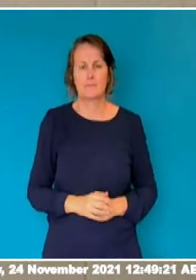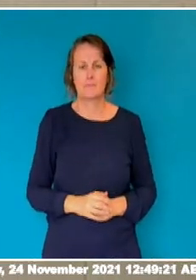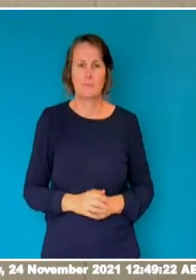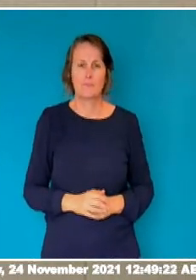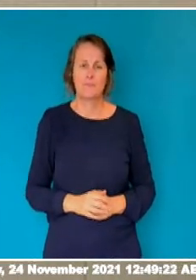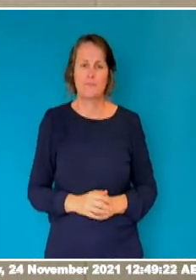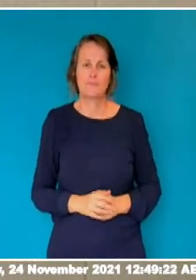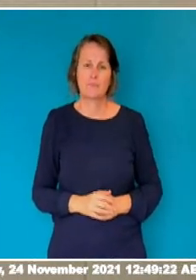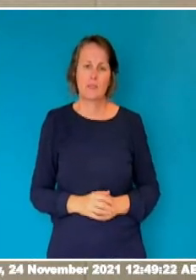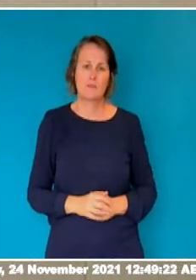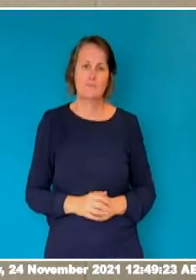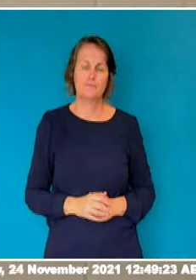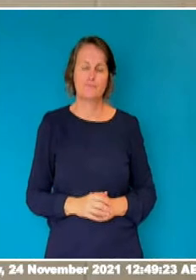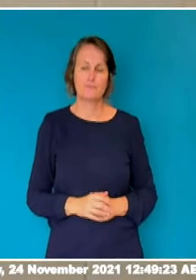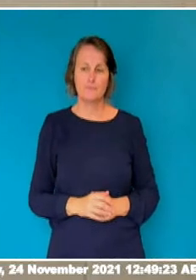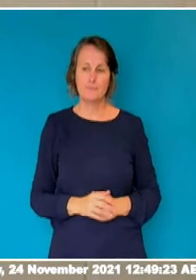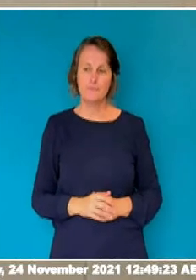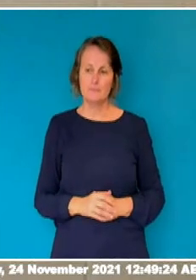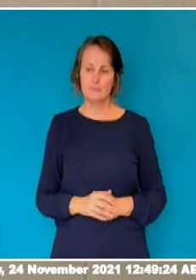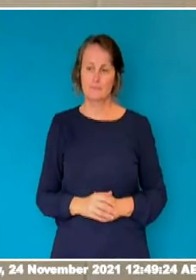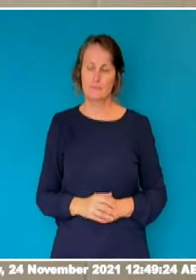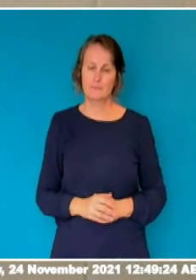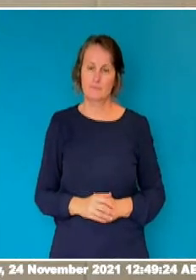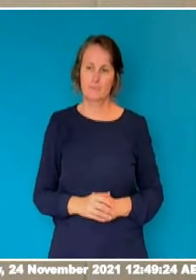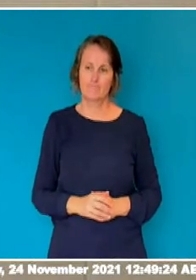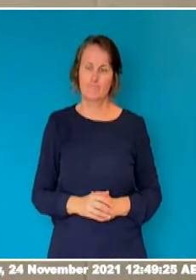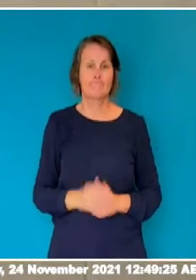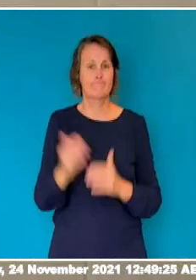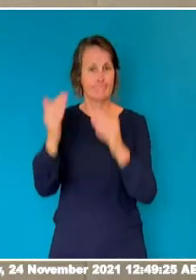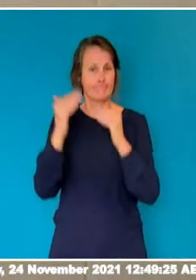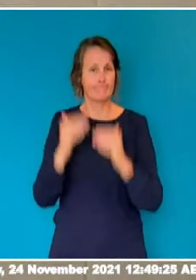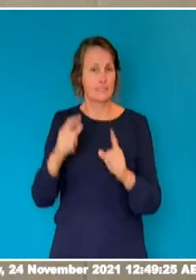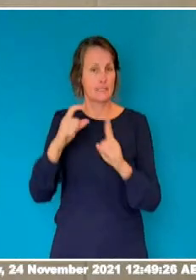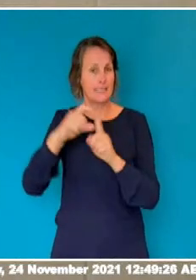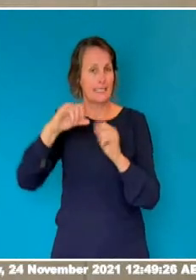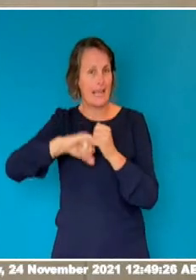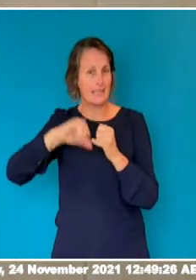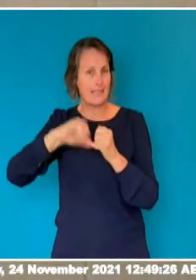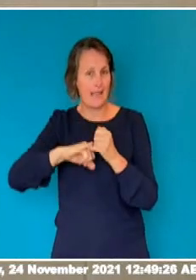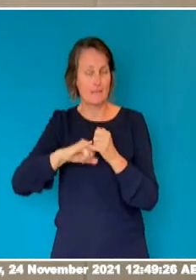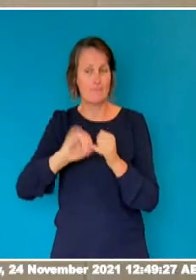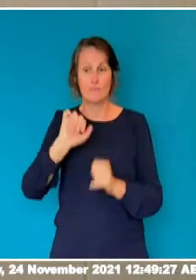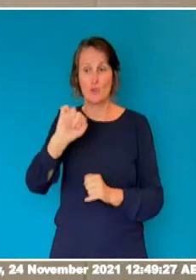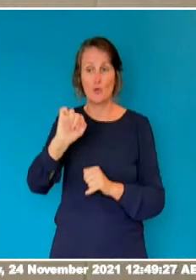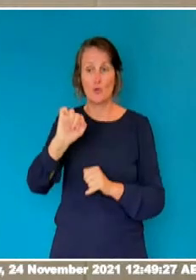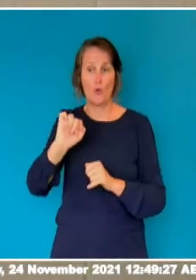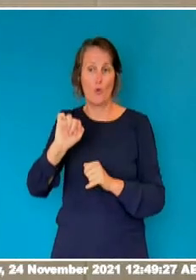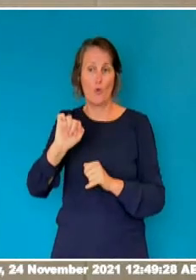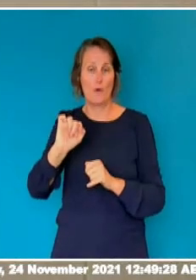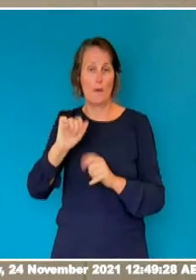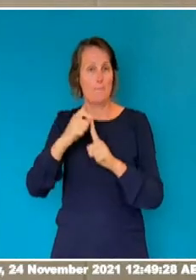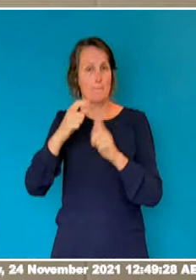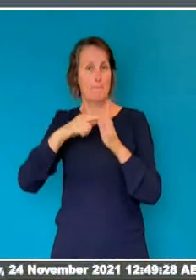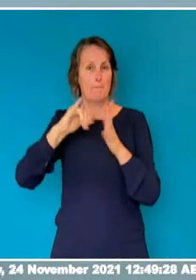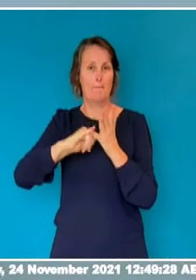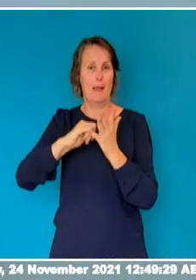Turning to you, Mr Hudson, the template passport that appears in your department's